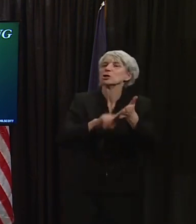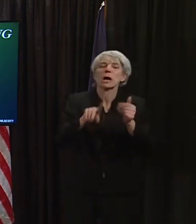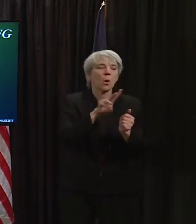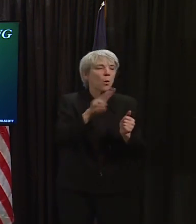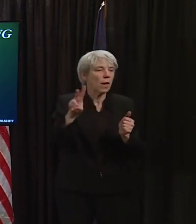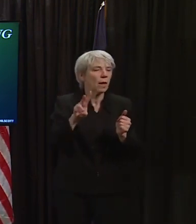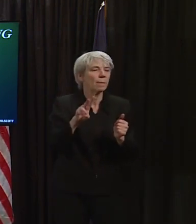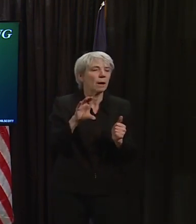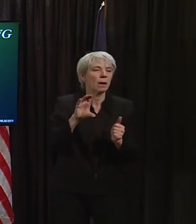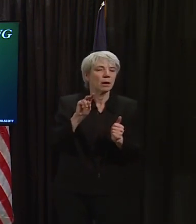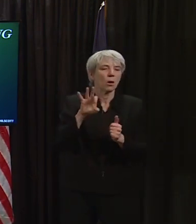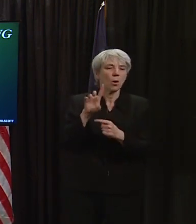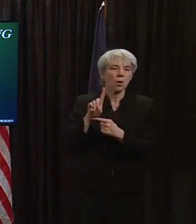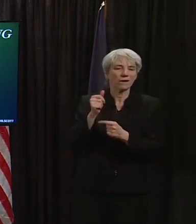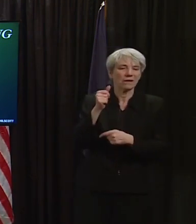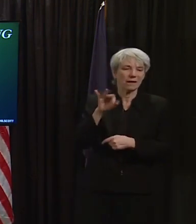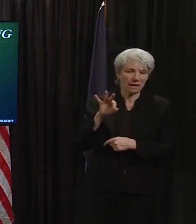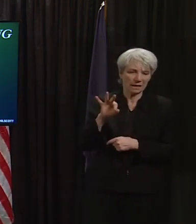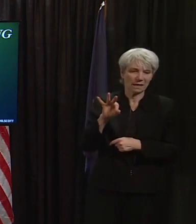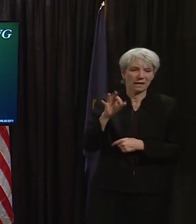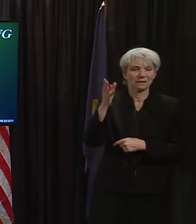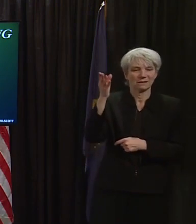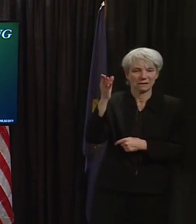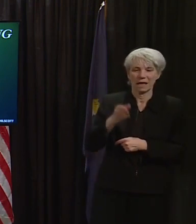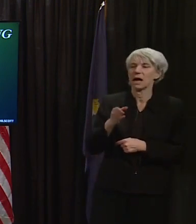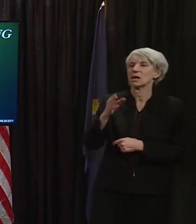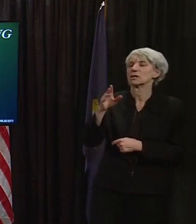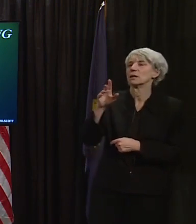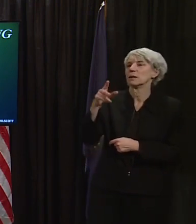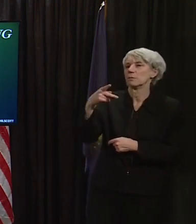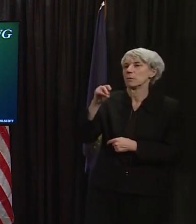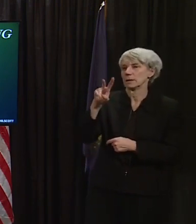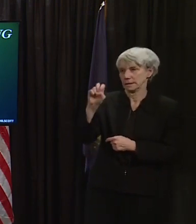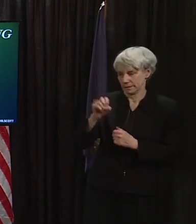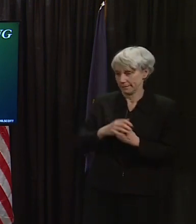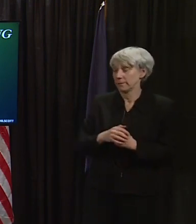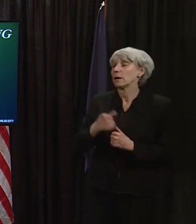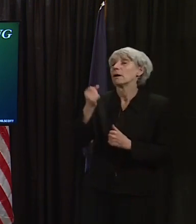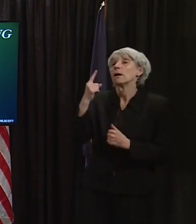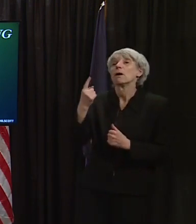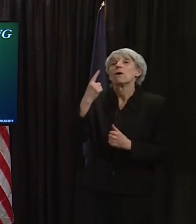Now for quarantine, certain people do not need to quarantine. You don't need